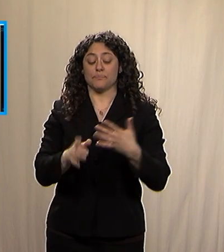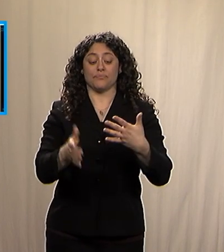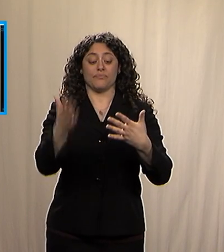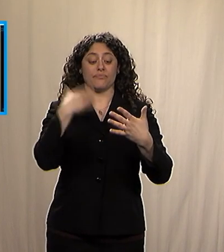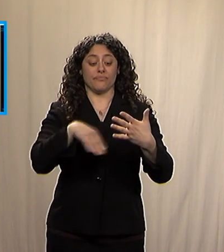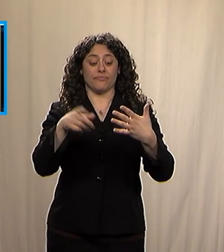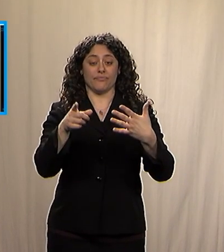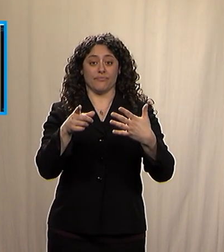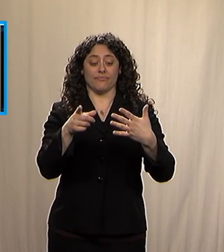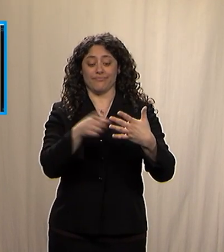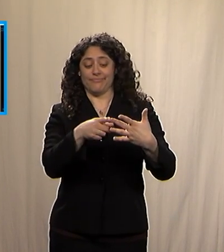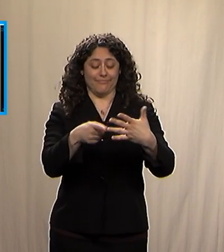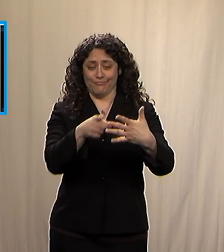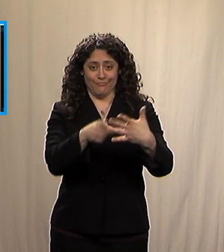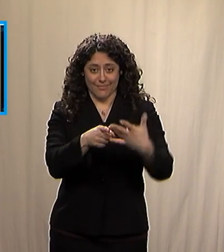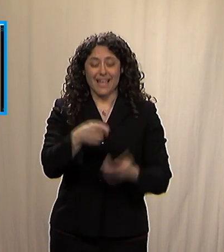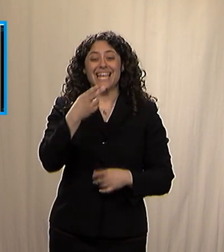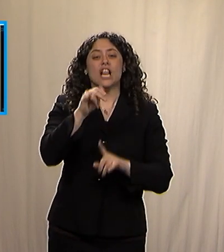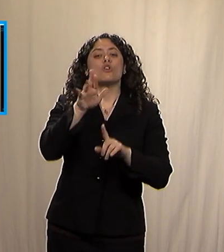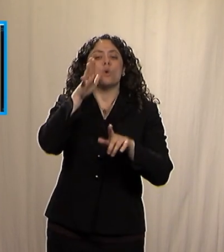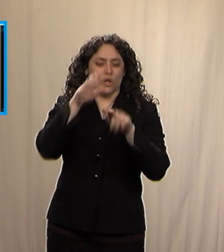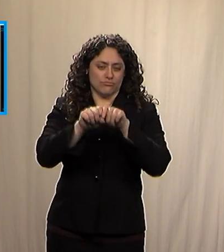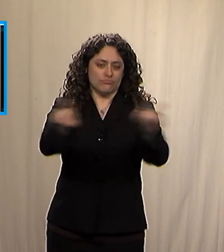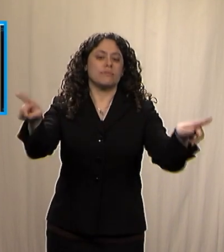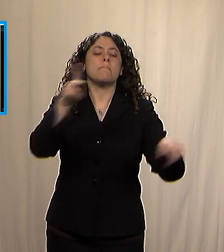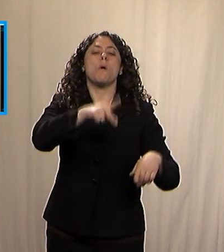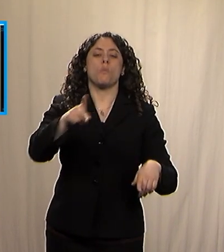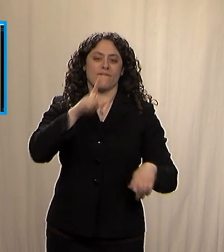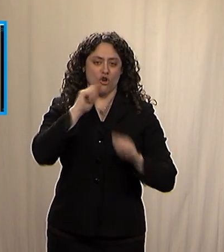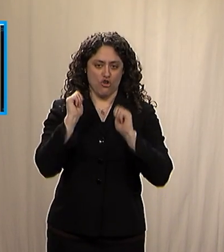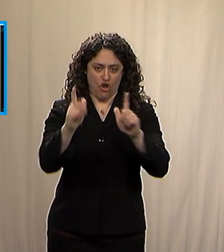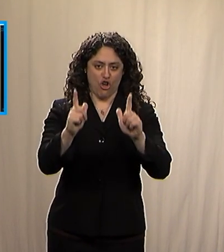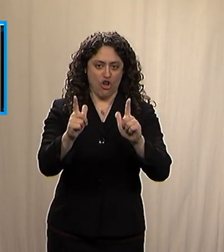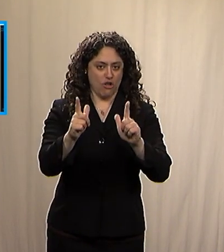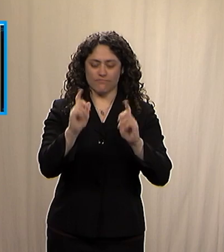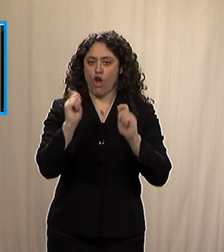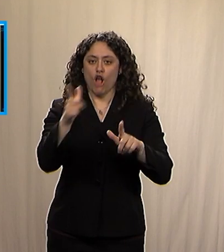to all participants. And I'll also provide PDFs of the two short articles.